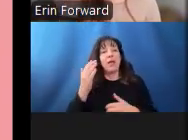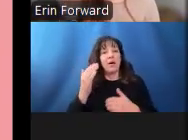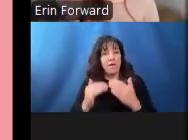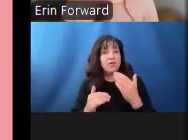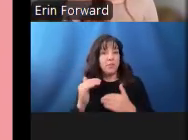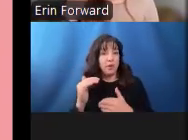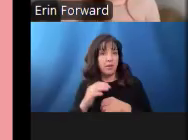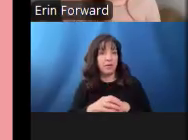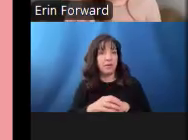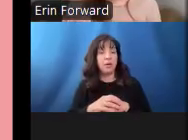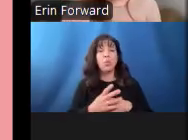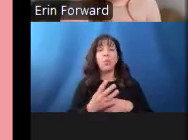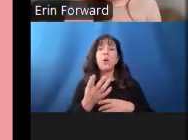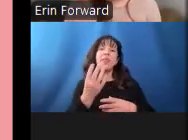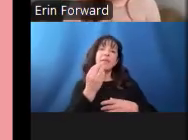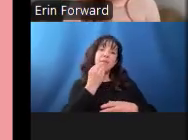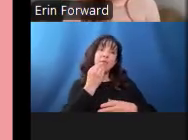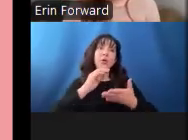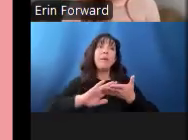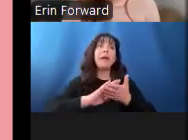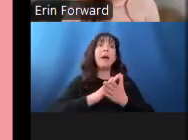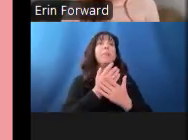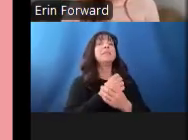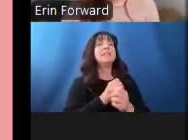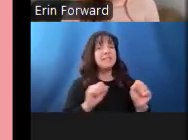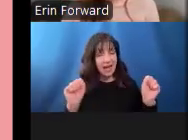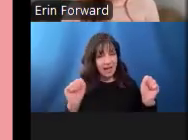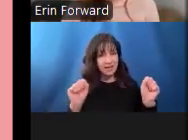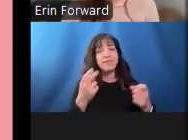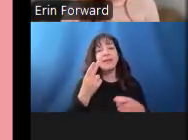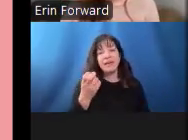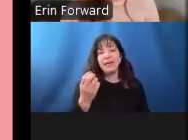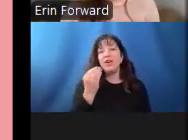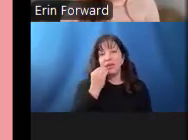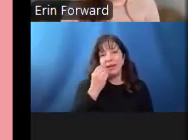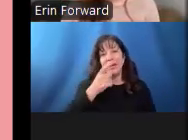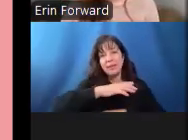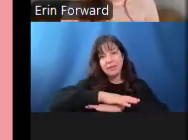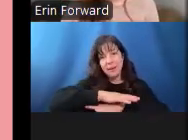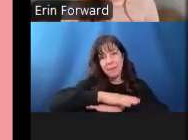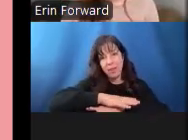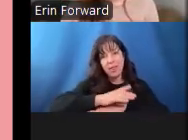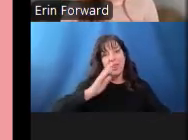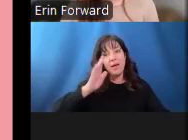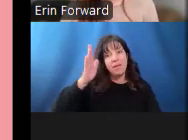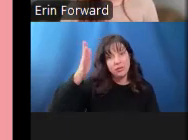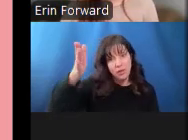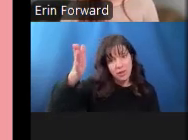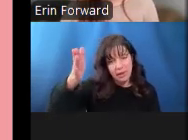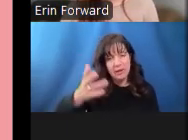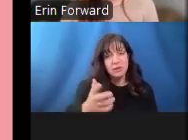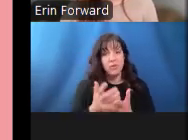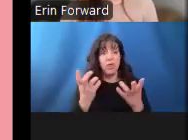when the food became safe to him, he was able to eat it at that table. So for a lot of kids, the new trying the new